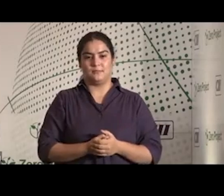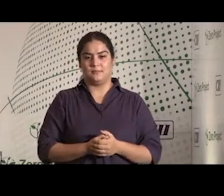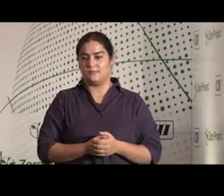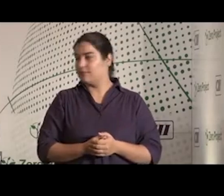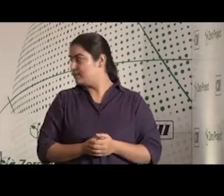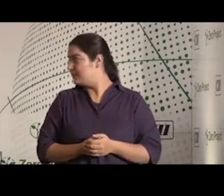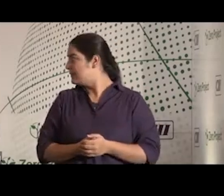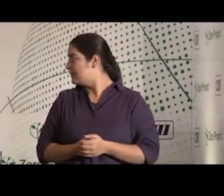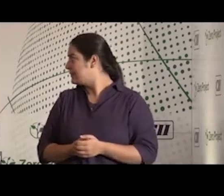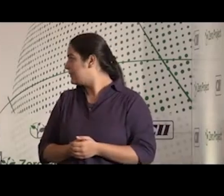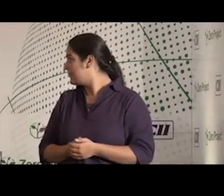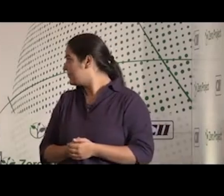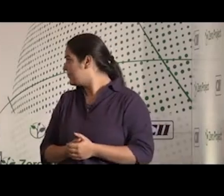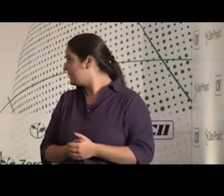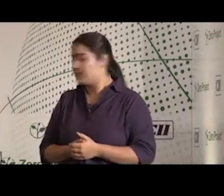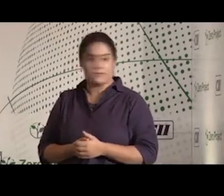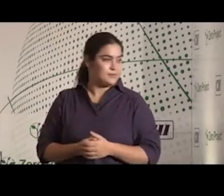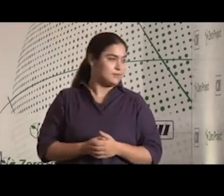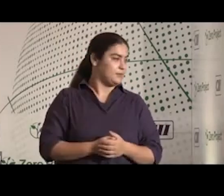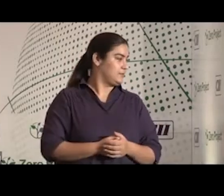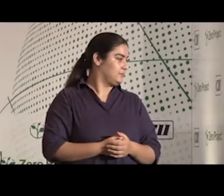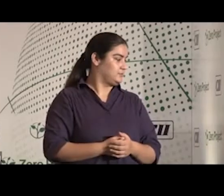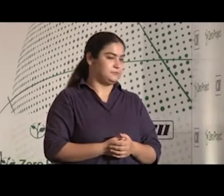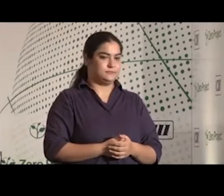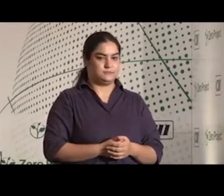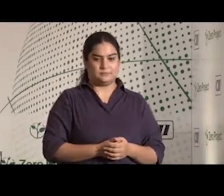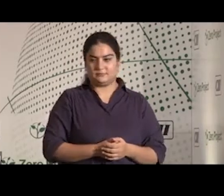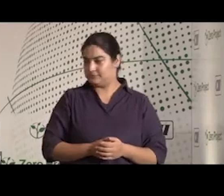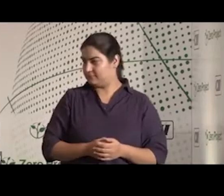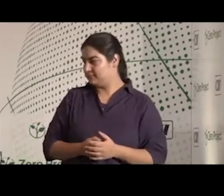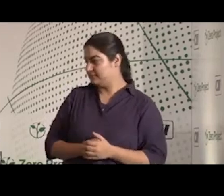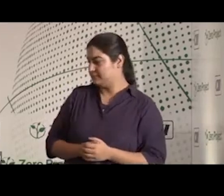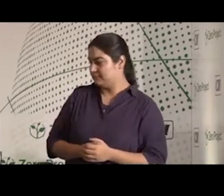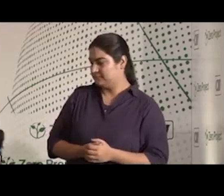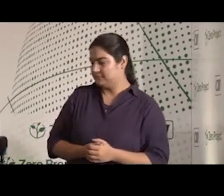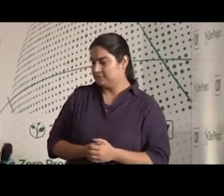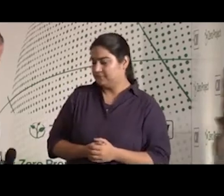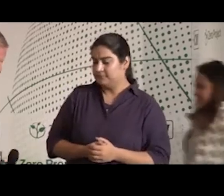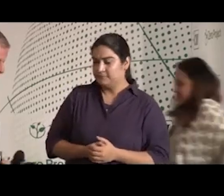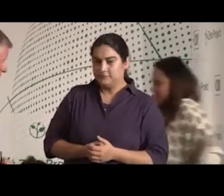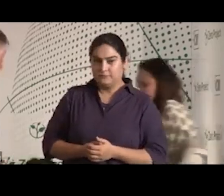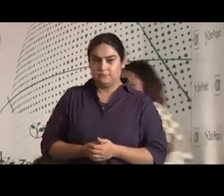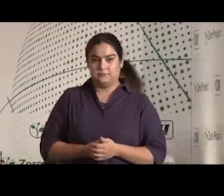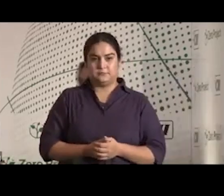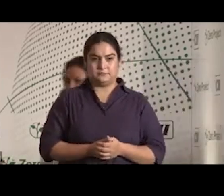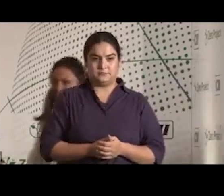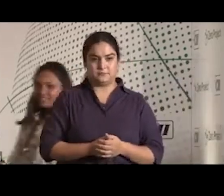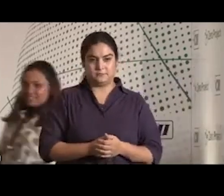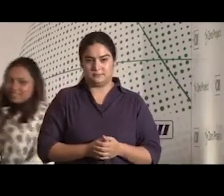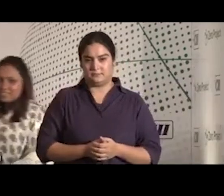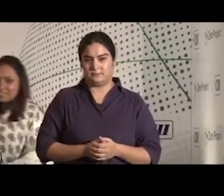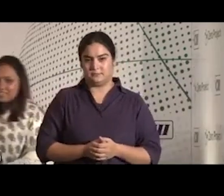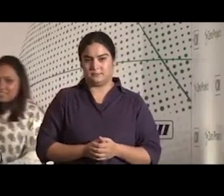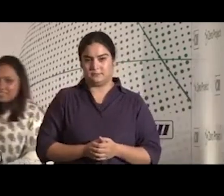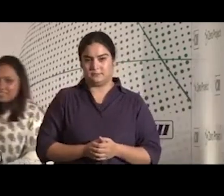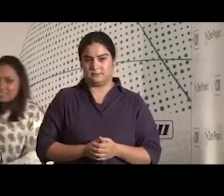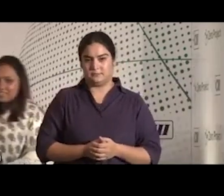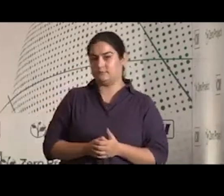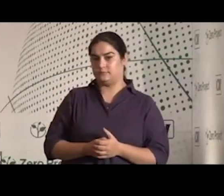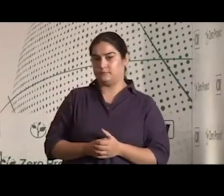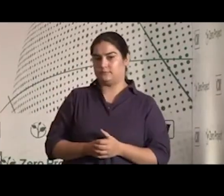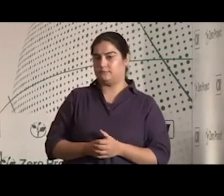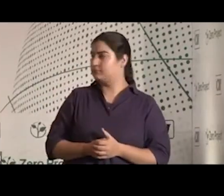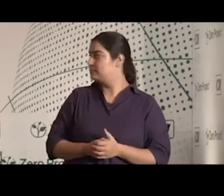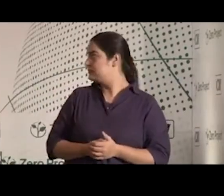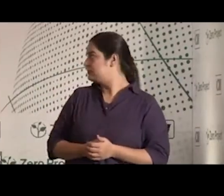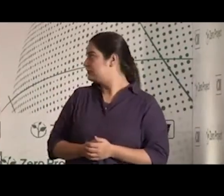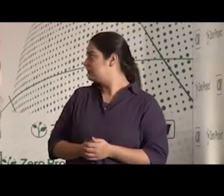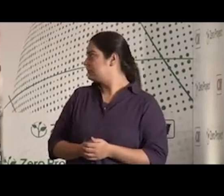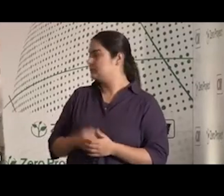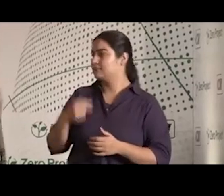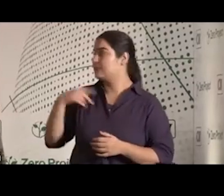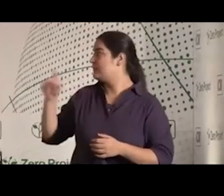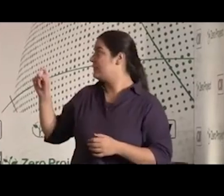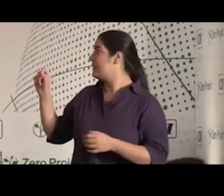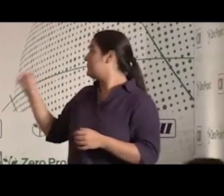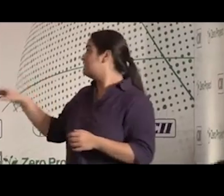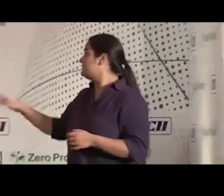This the first question to you would be